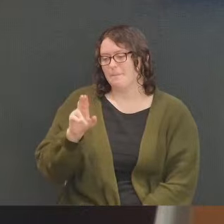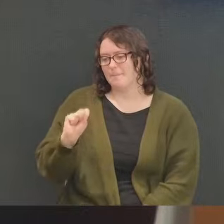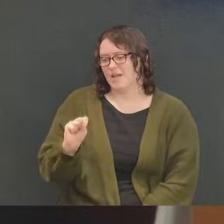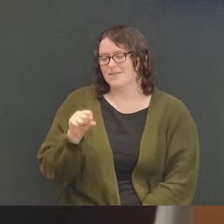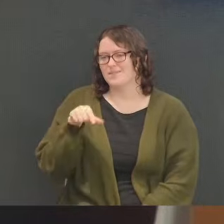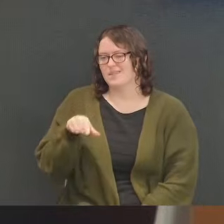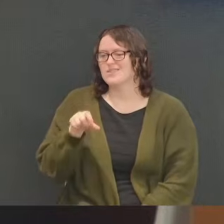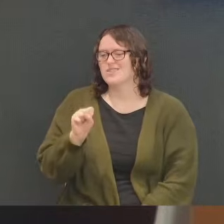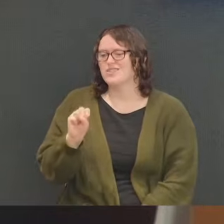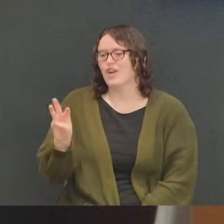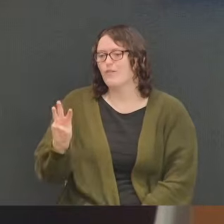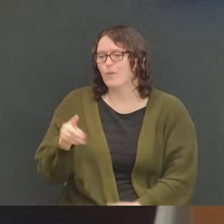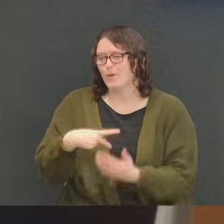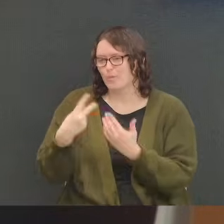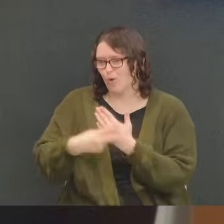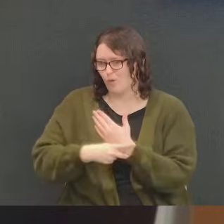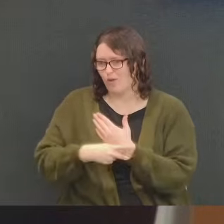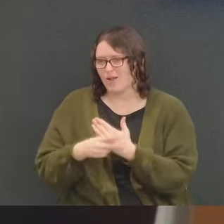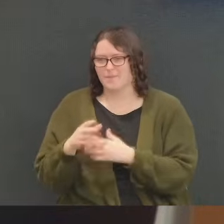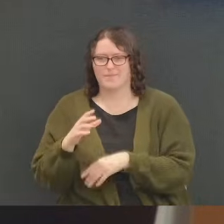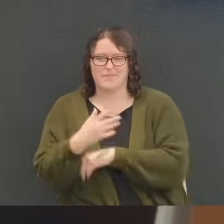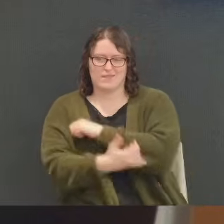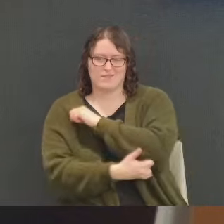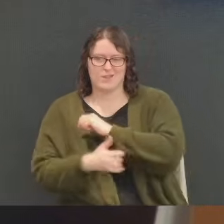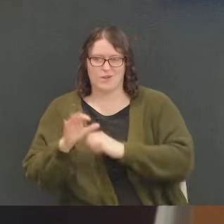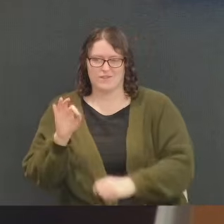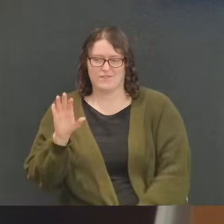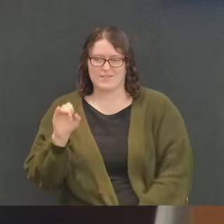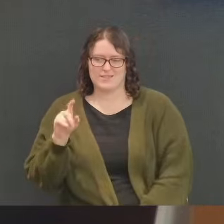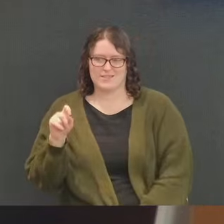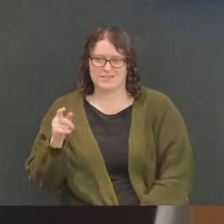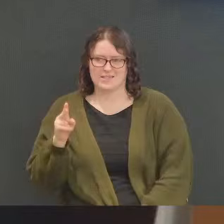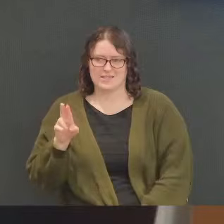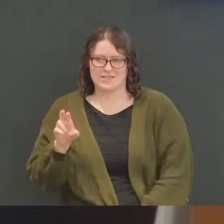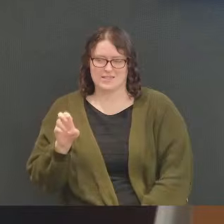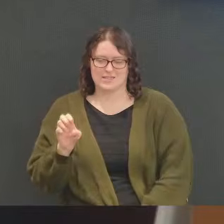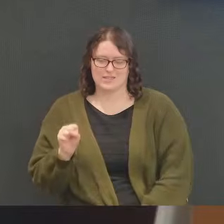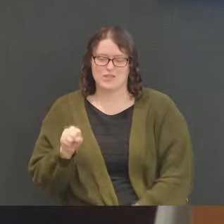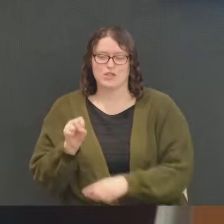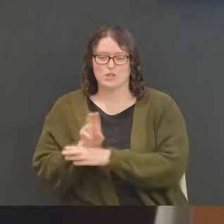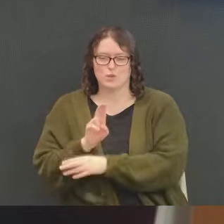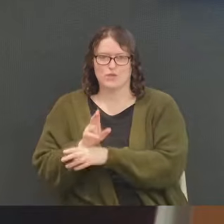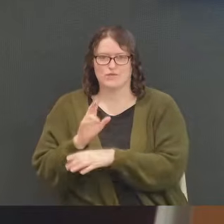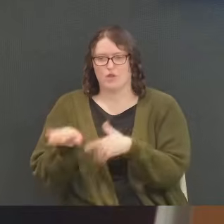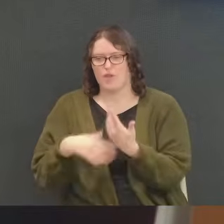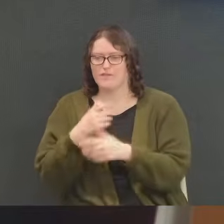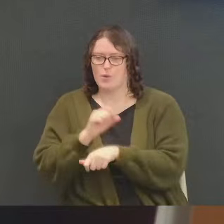software program that county facilities uses to manage all of their workflows, their work orders,